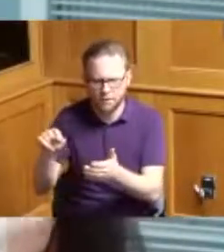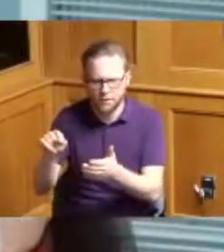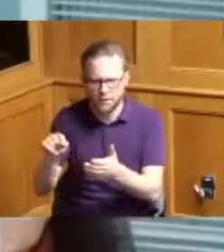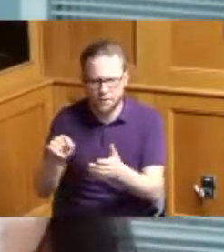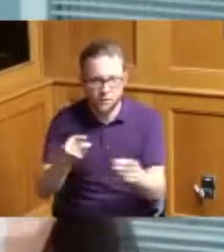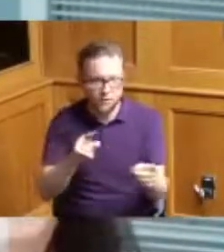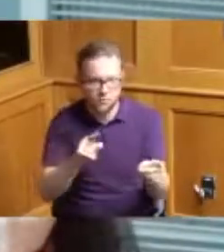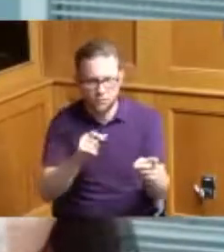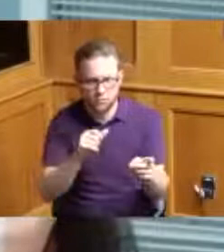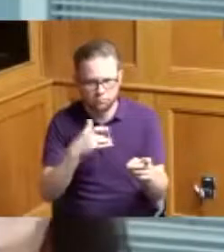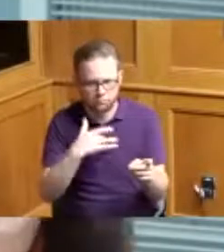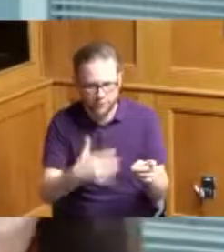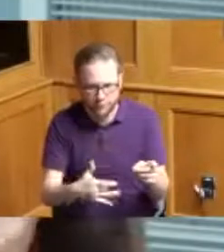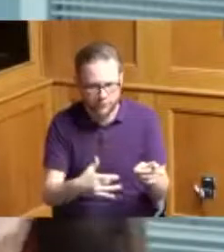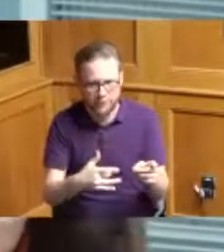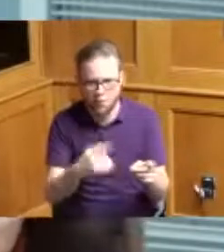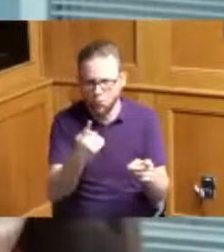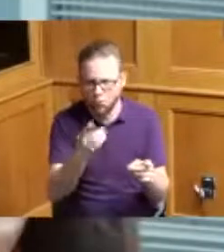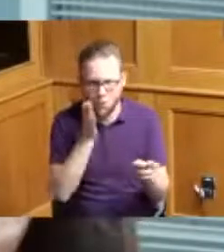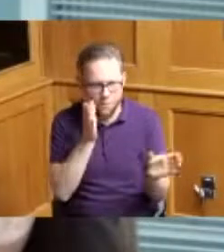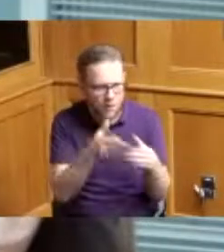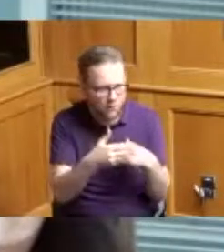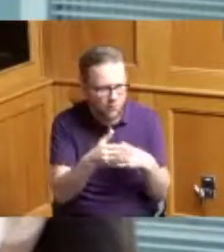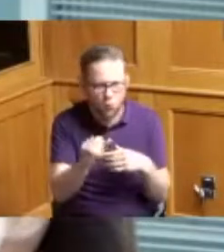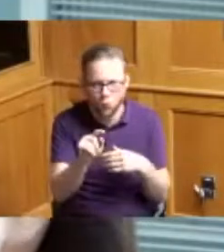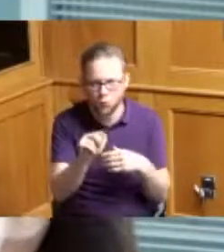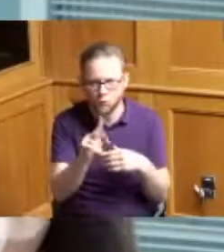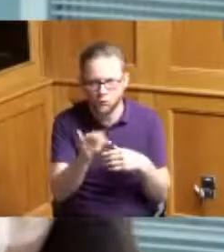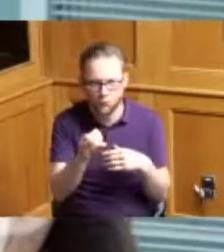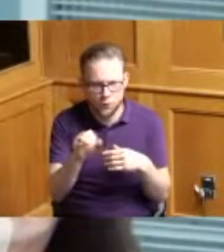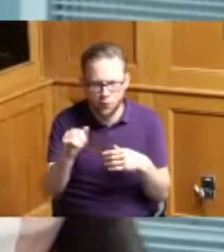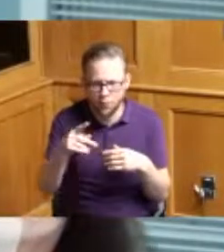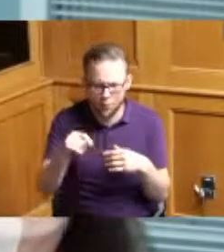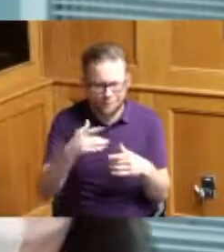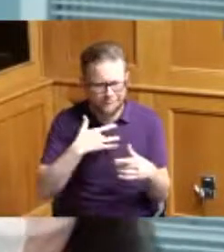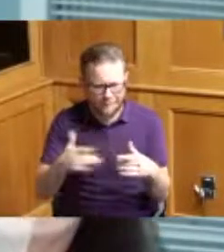it would be a studio apartment would be a 500 square feet okay yeah that's helpful I mean